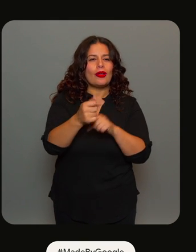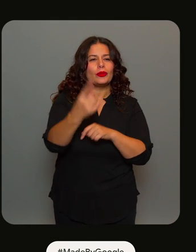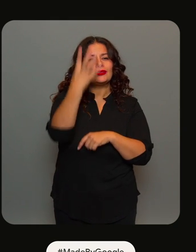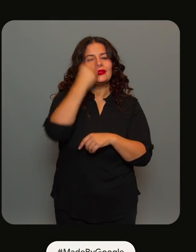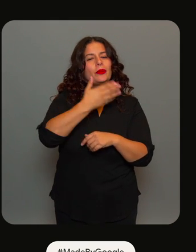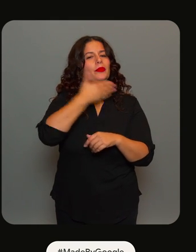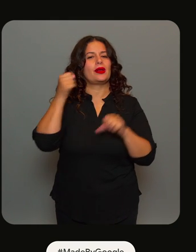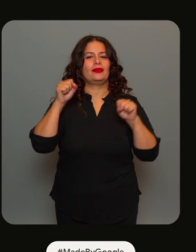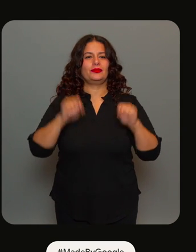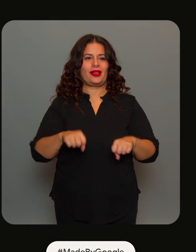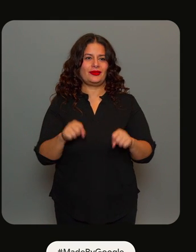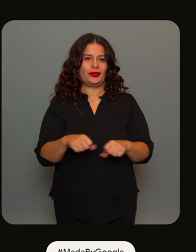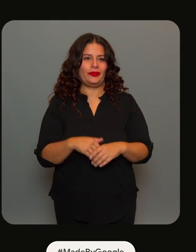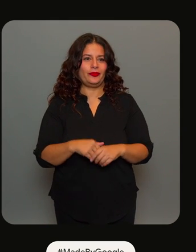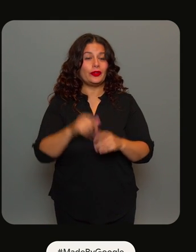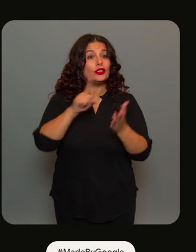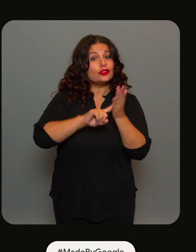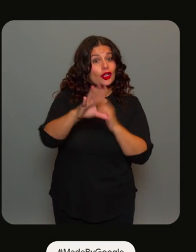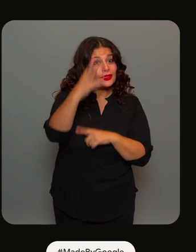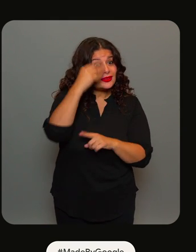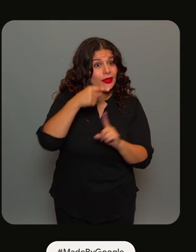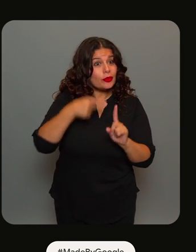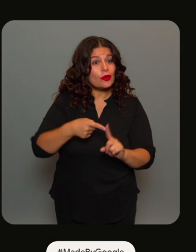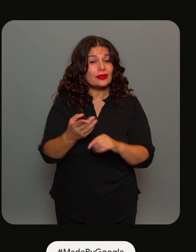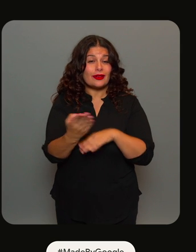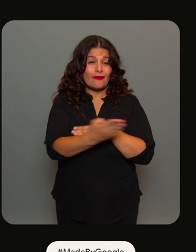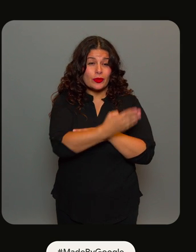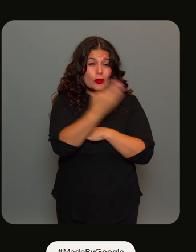Check your Sleep Score each morning and see your sleep stage